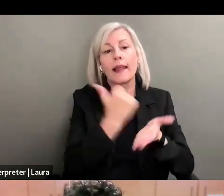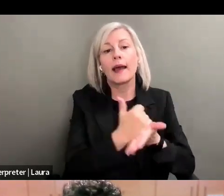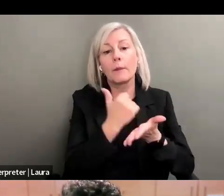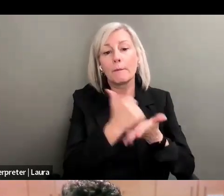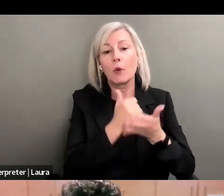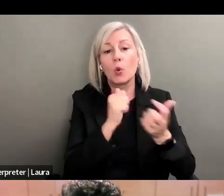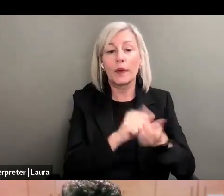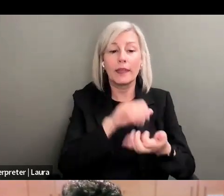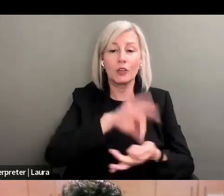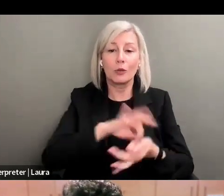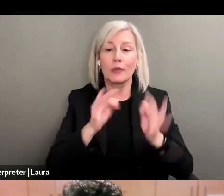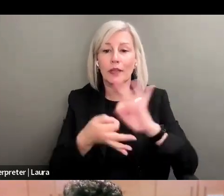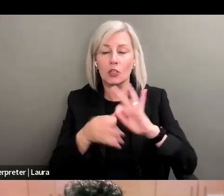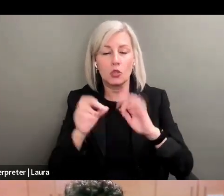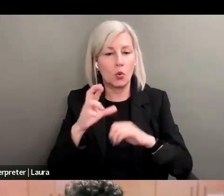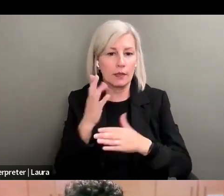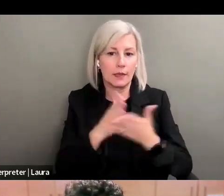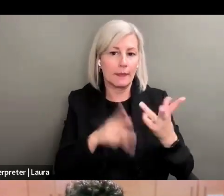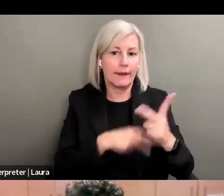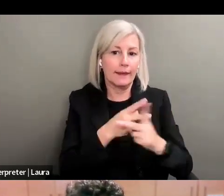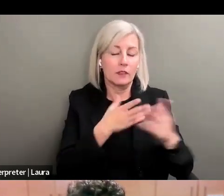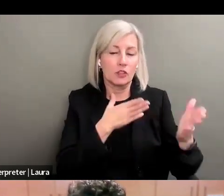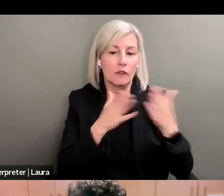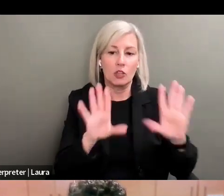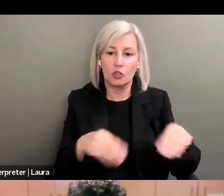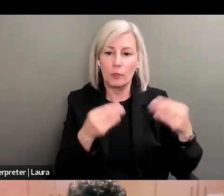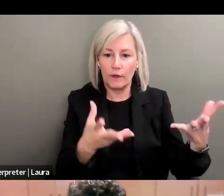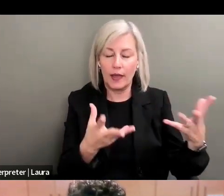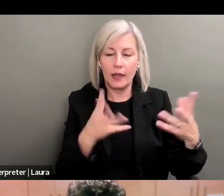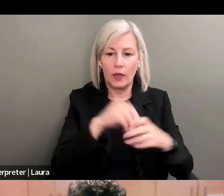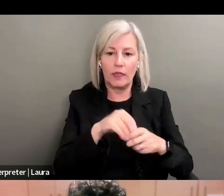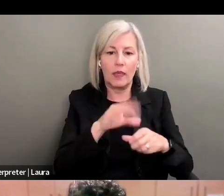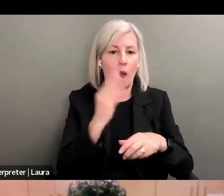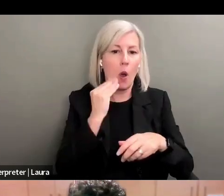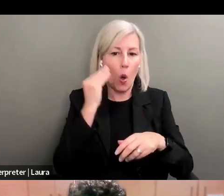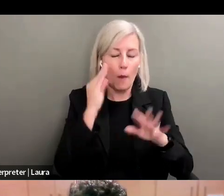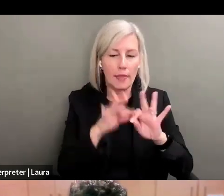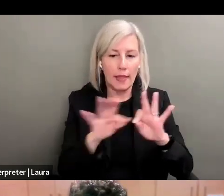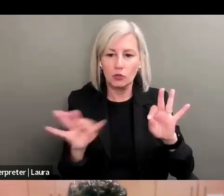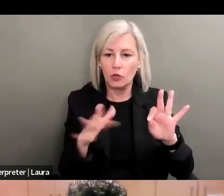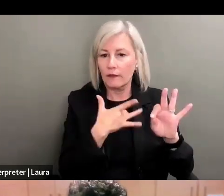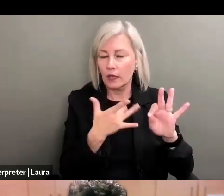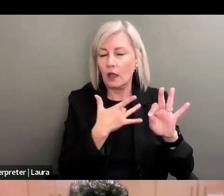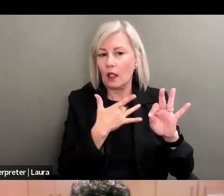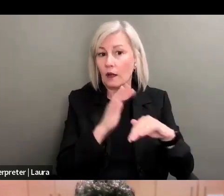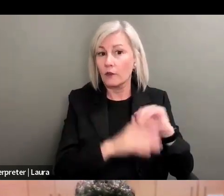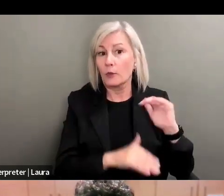interpretation or some service to help provide that in their home language so that they feel comfortable.